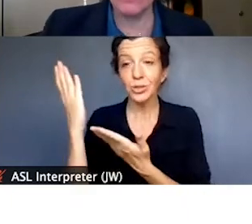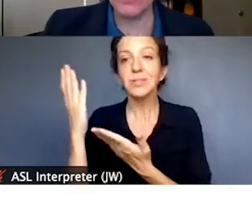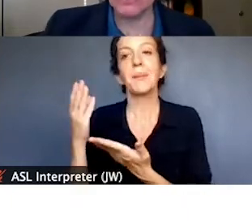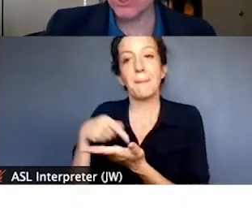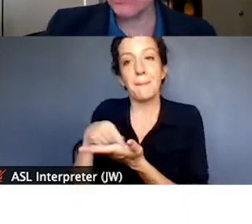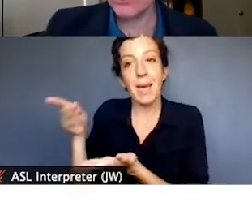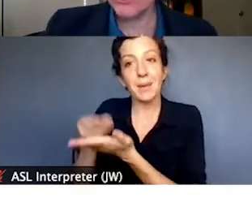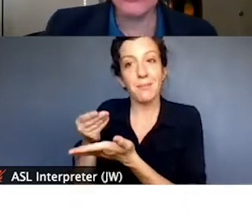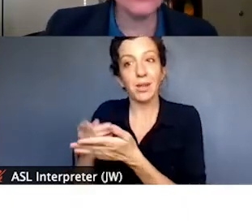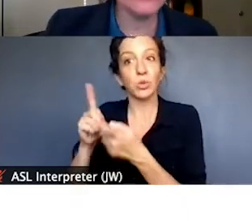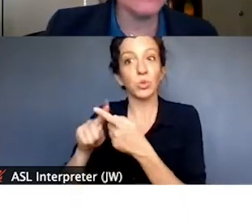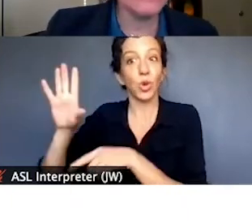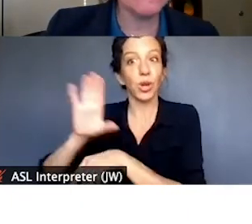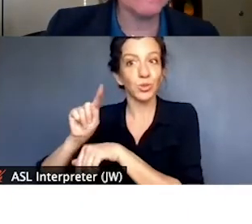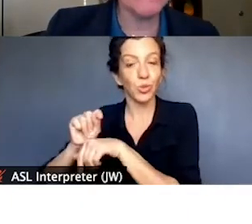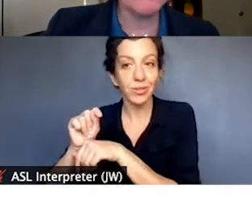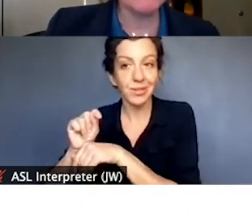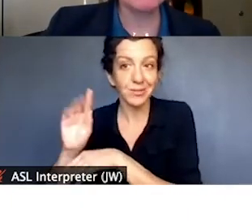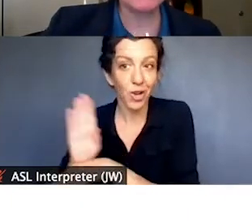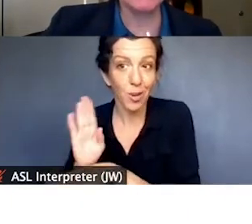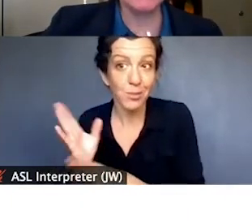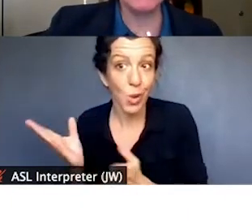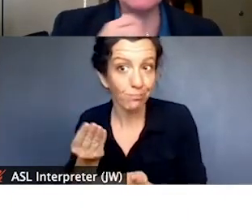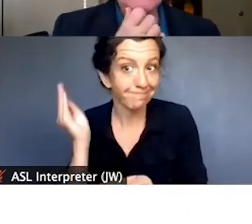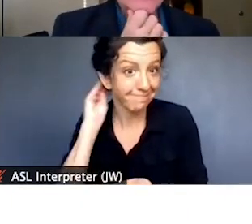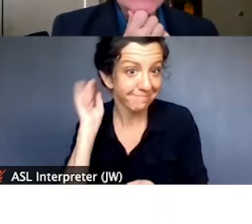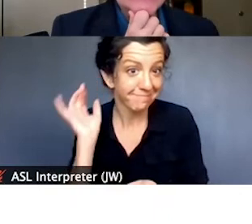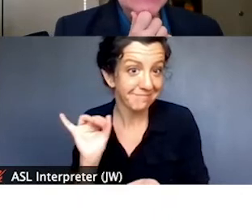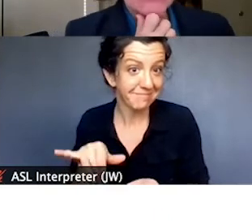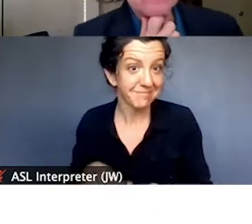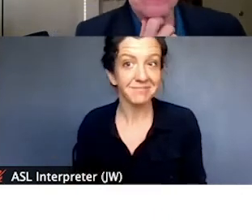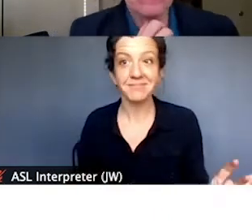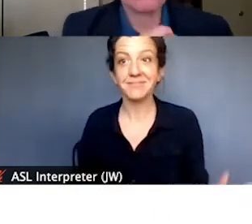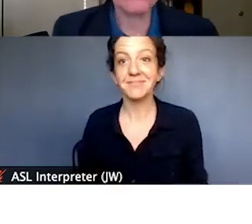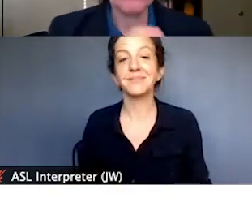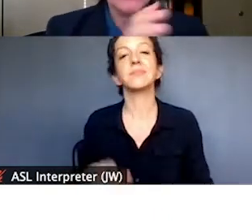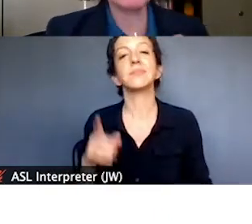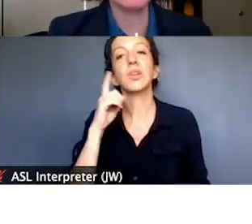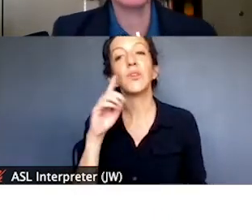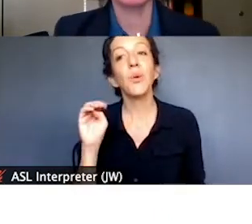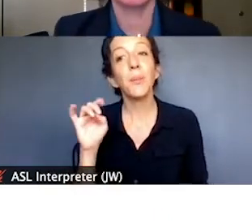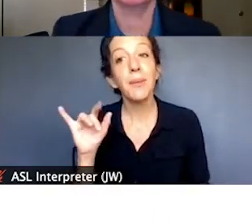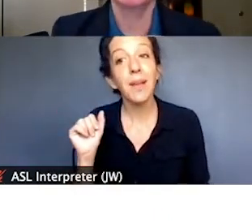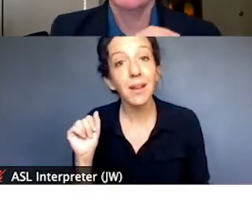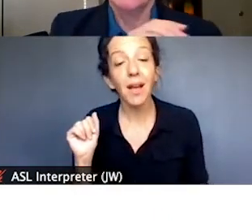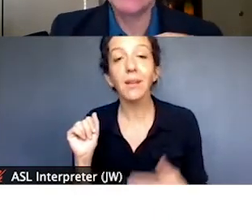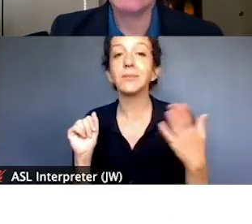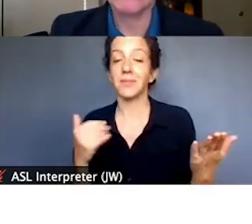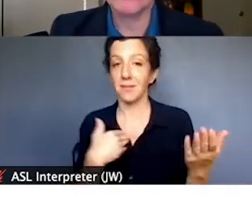including the Mercury News. And then the funding here. We have on the yes side, Chan Zuckerberg --